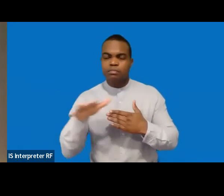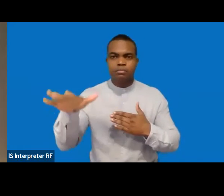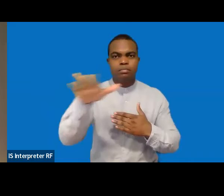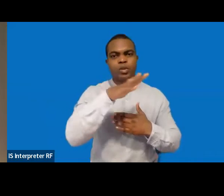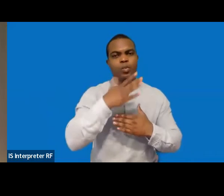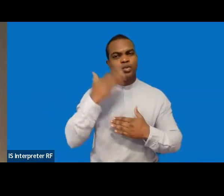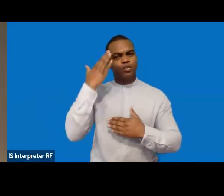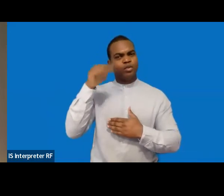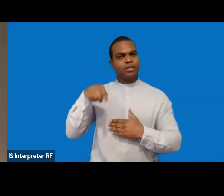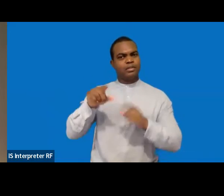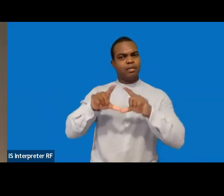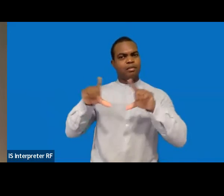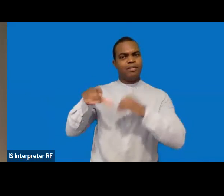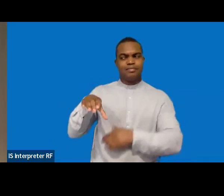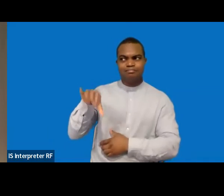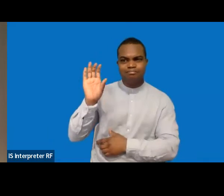for Persons with Disabilities,